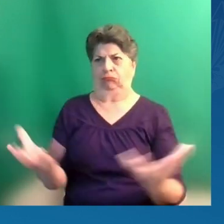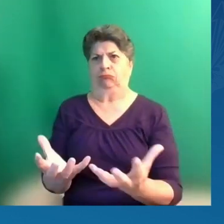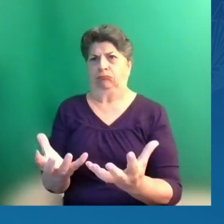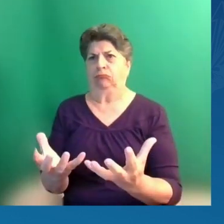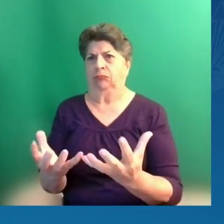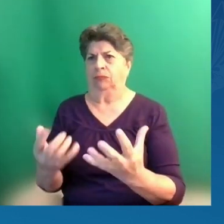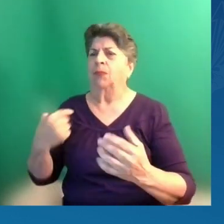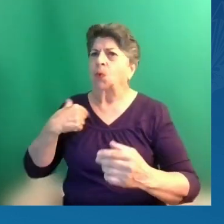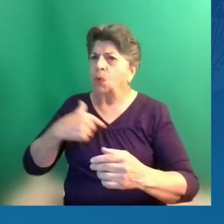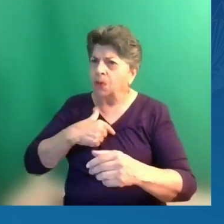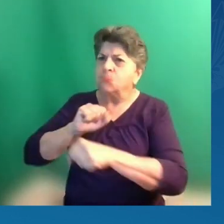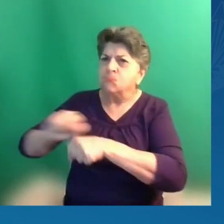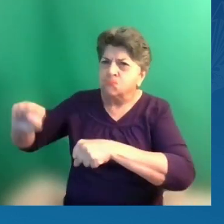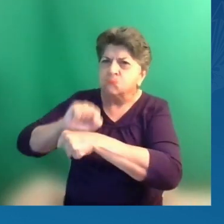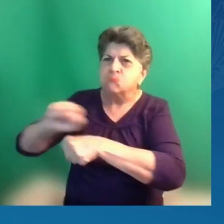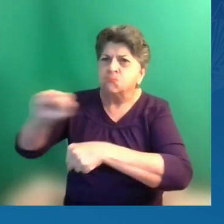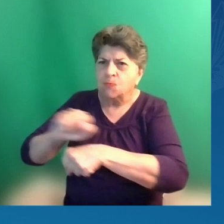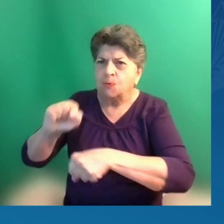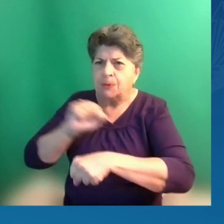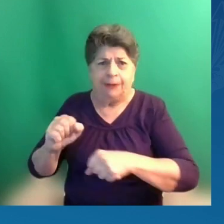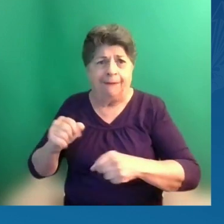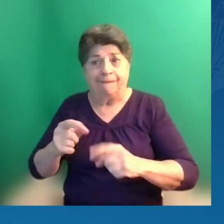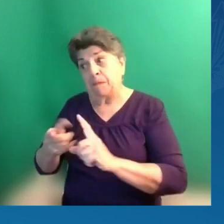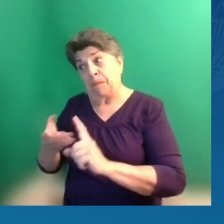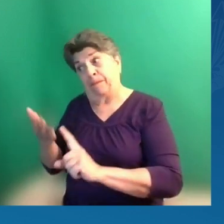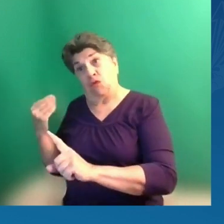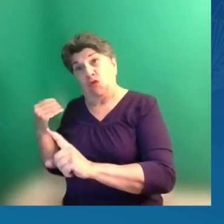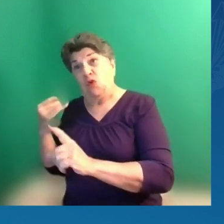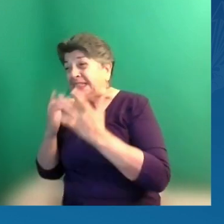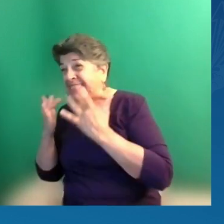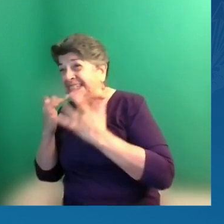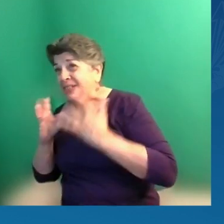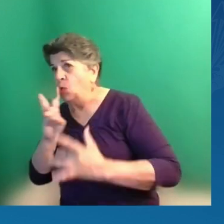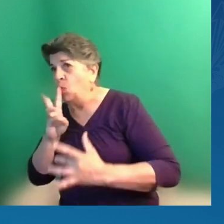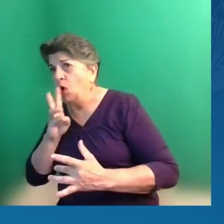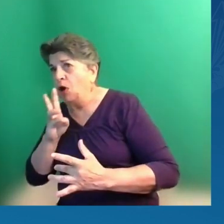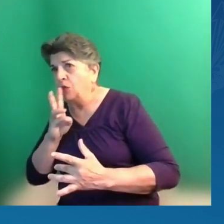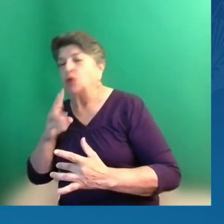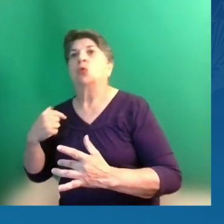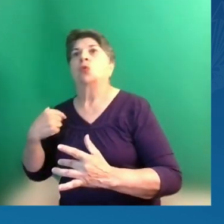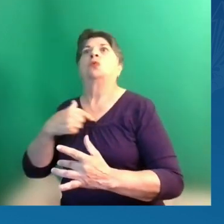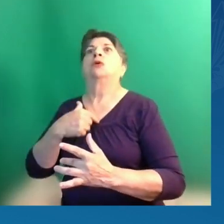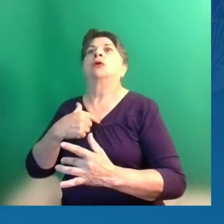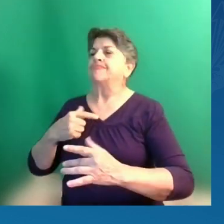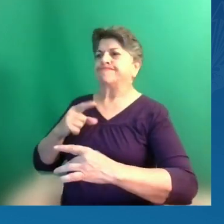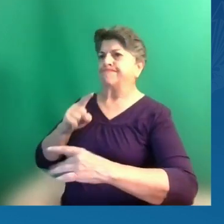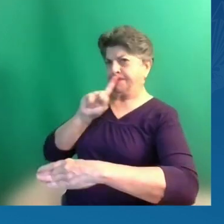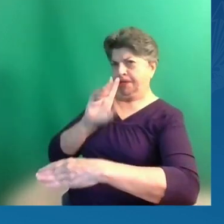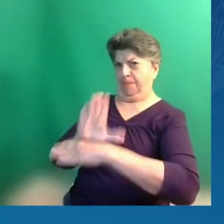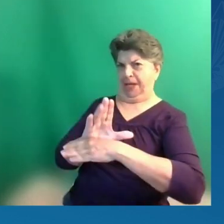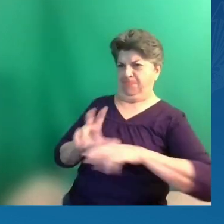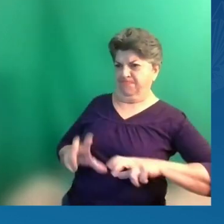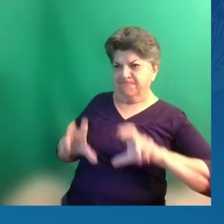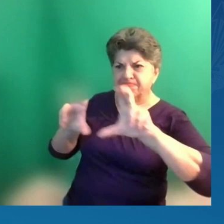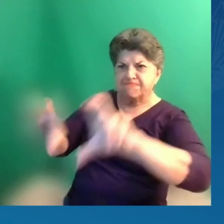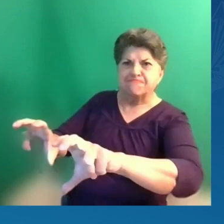But we know we must and are committed to doing more. As with our investments in food and energy,